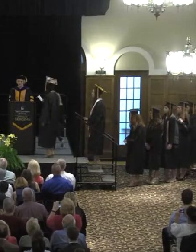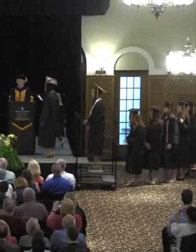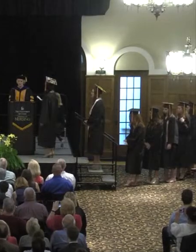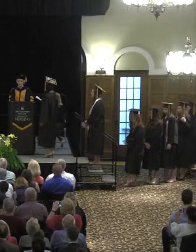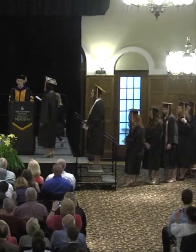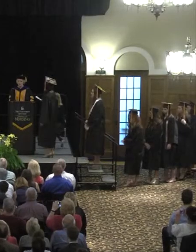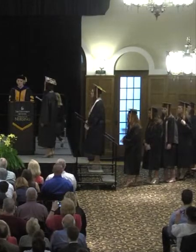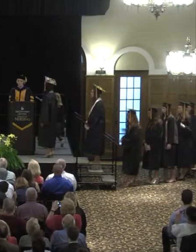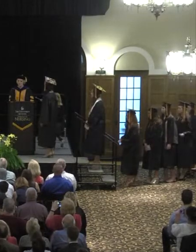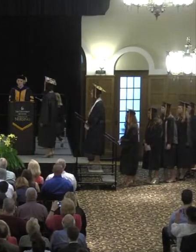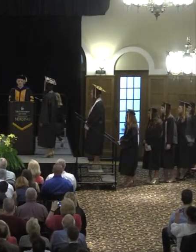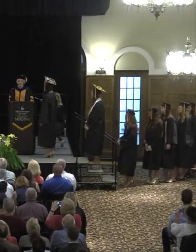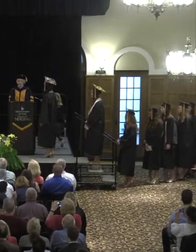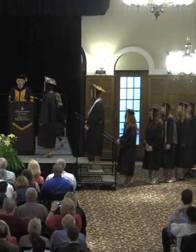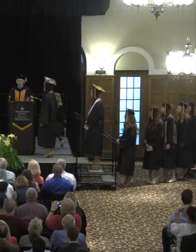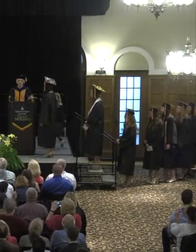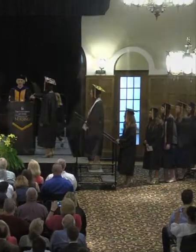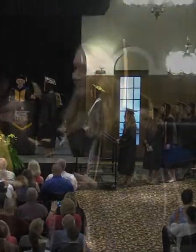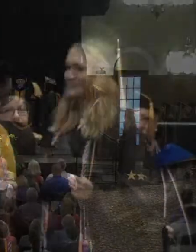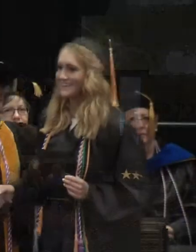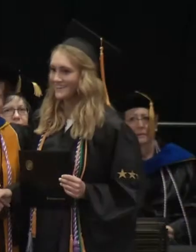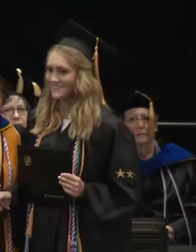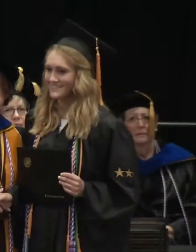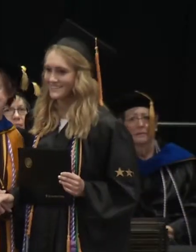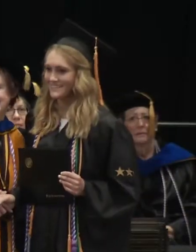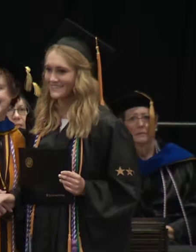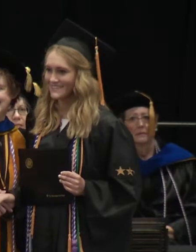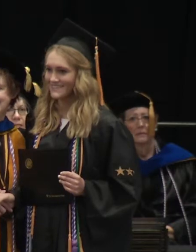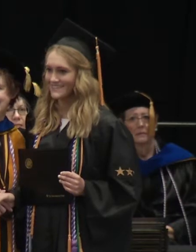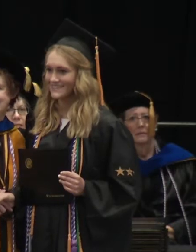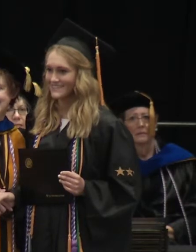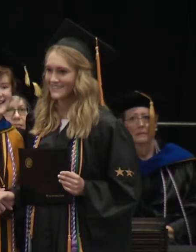with Honors in Nursing, and with Highest Distinction.